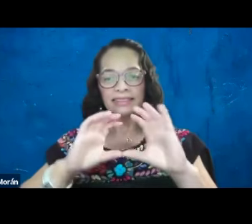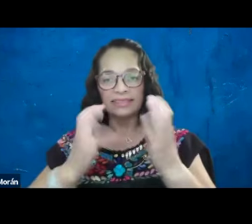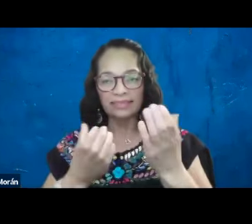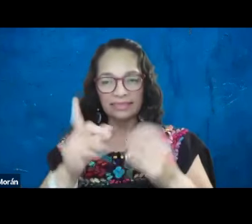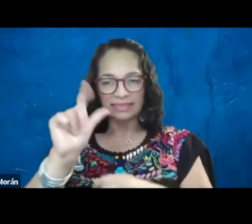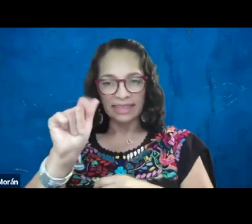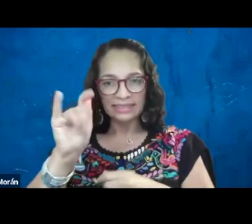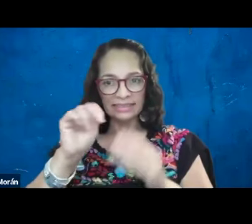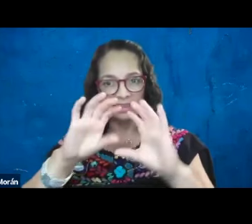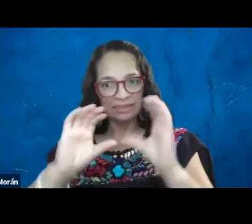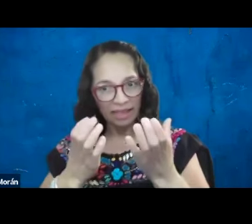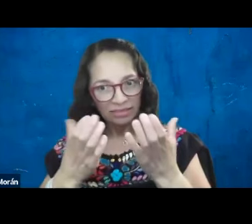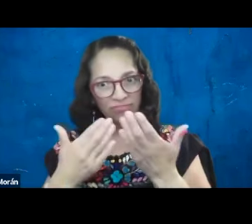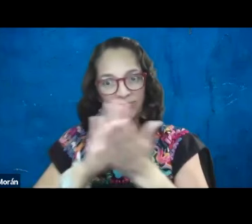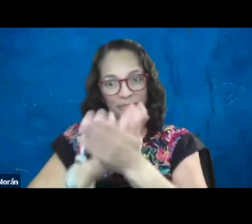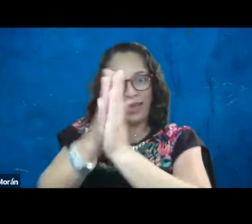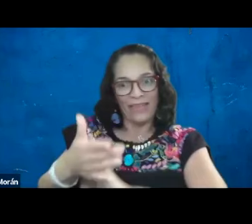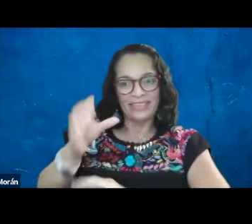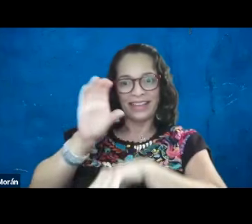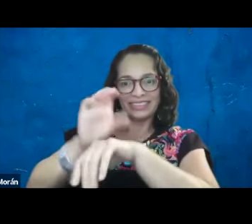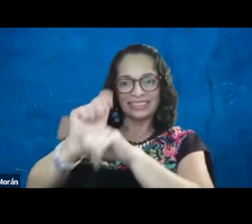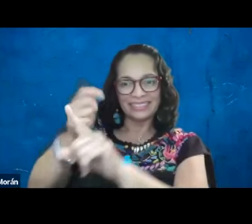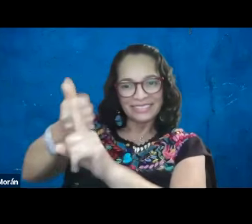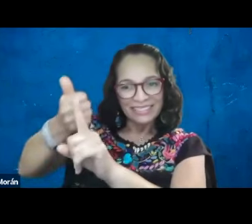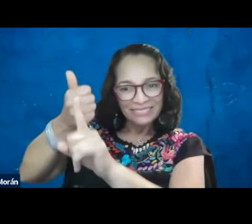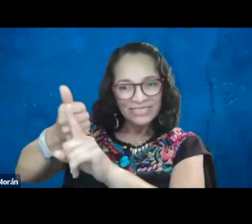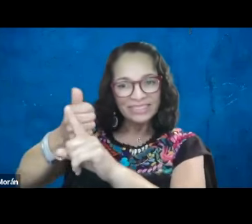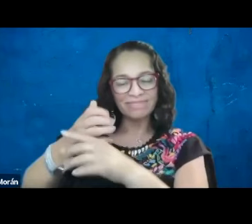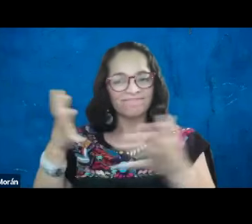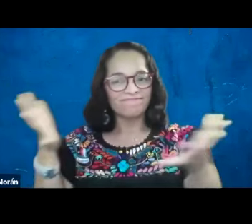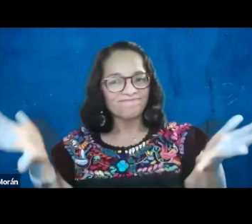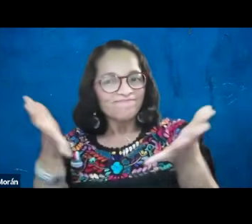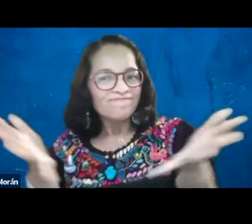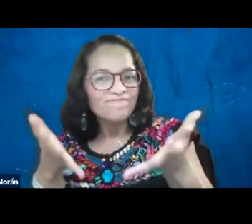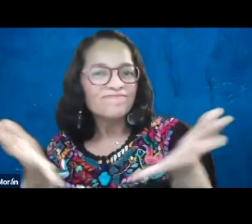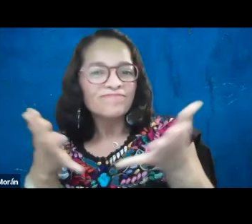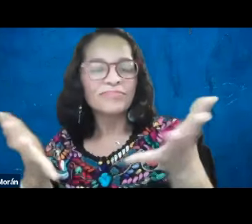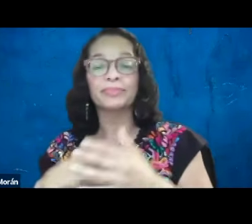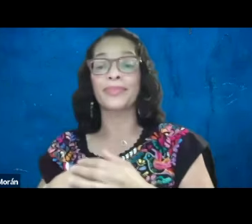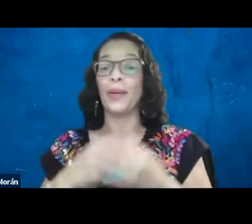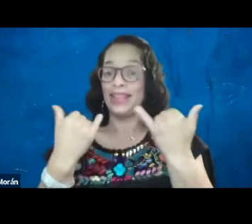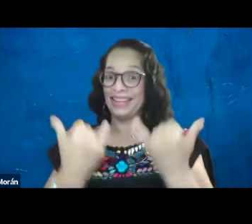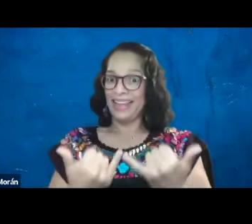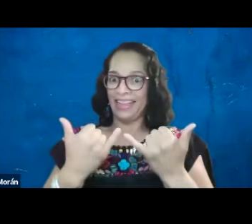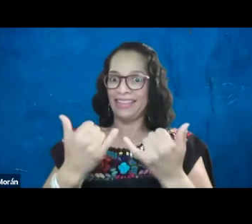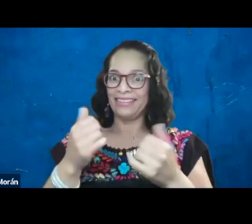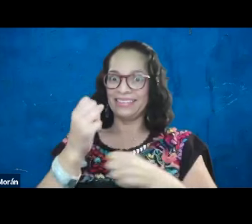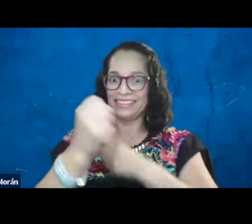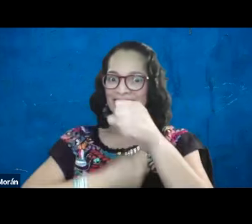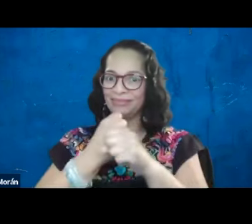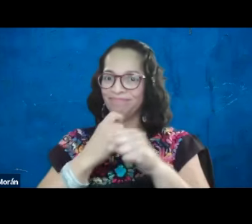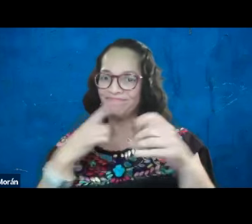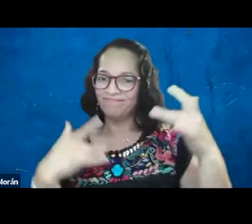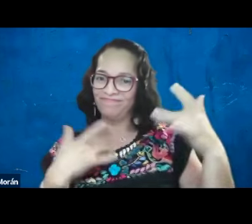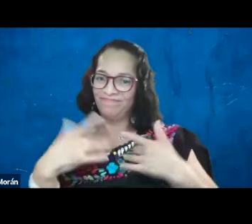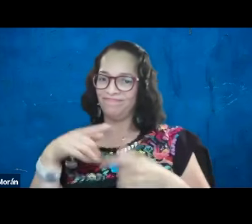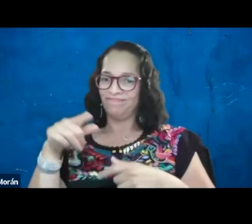encouraged to go and take the lactation classes. And they can become consultants themselves. They're encouraged to do so.